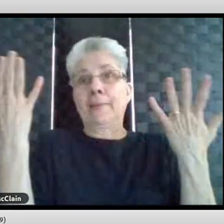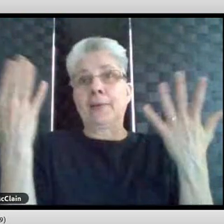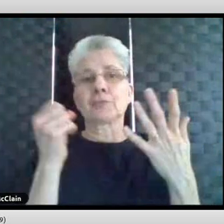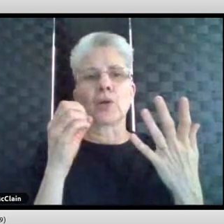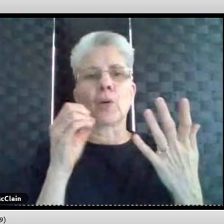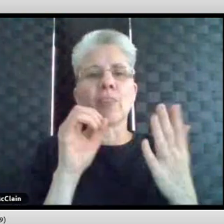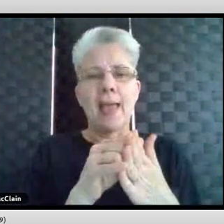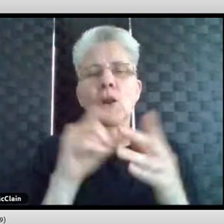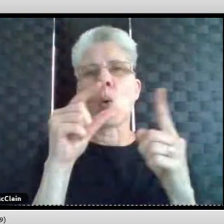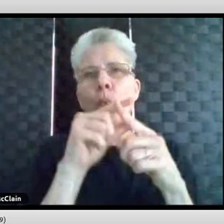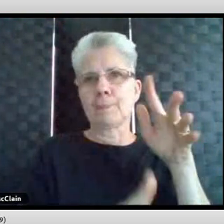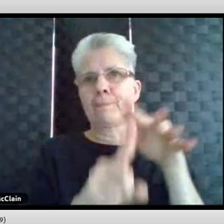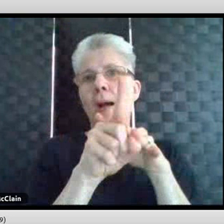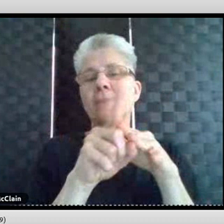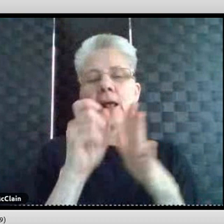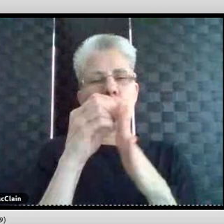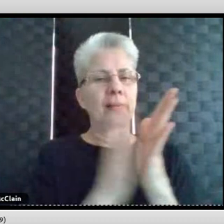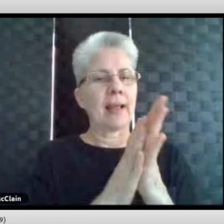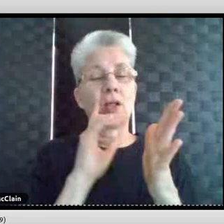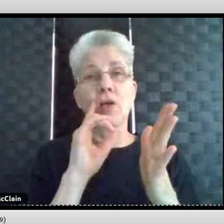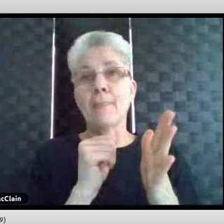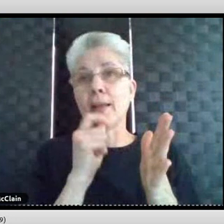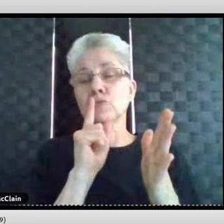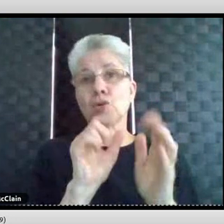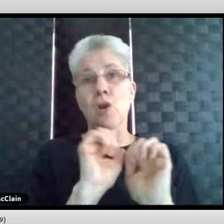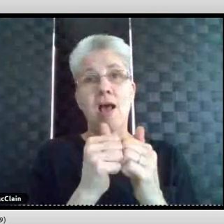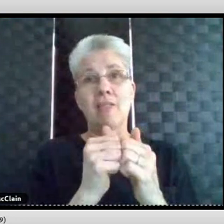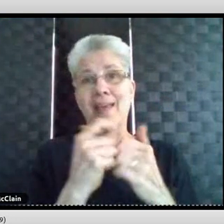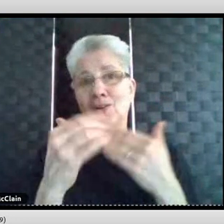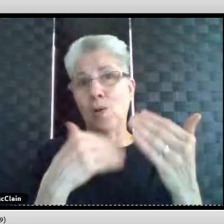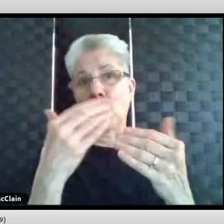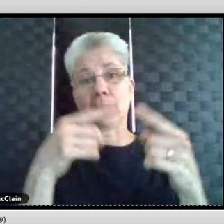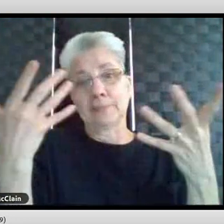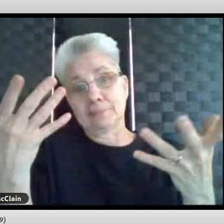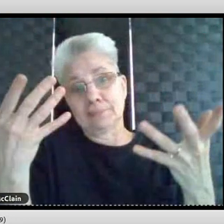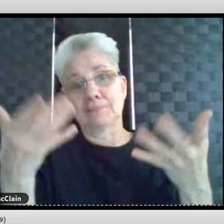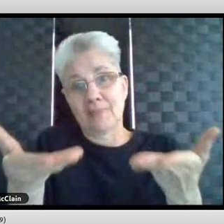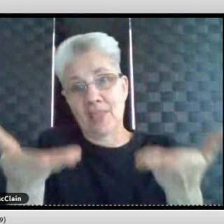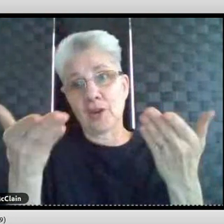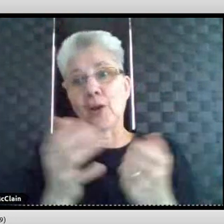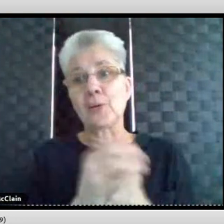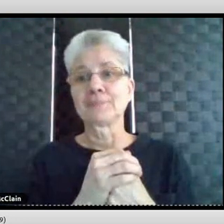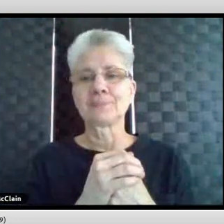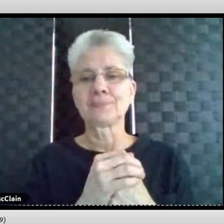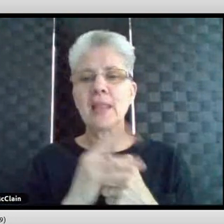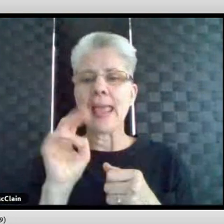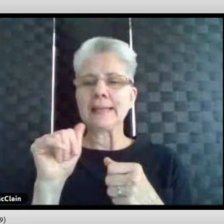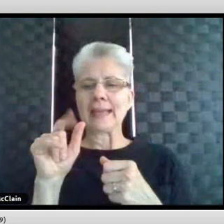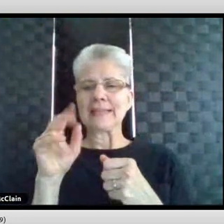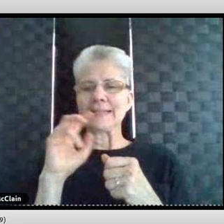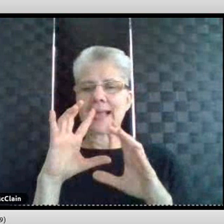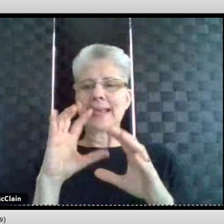So the word came to mind, and I wrote it down, and I thought, I'm not quite sure where that one's going, but -- There you go. Nadine said, "Our county offers transportation services